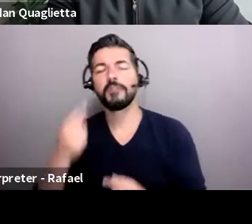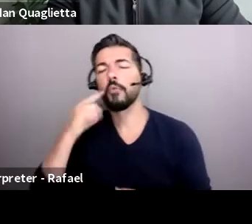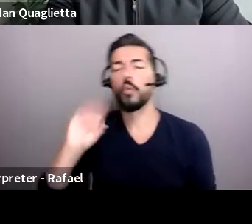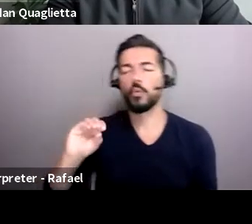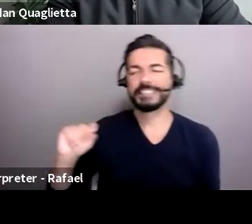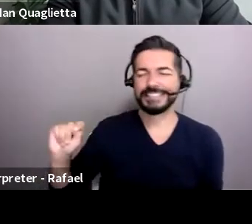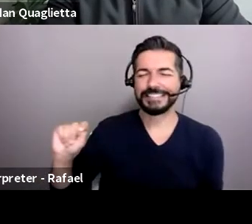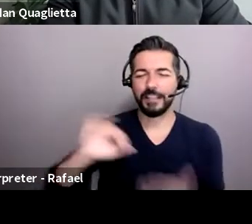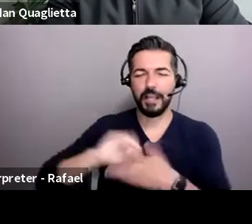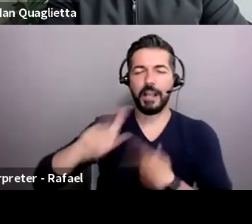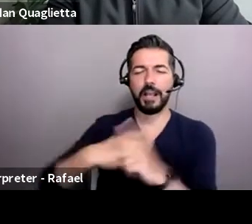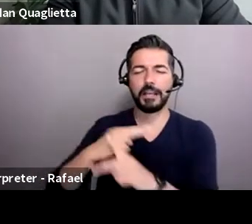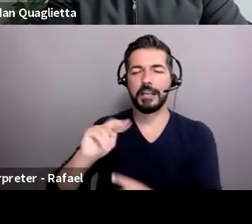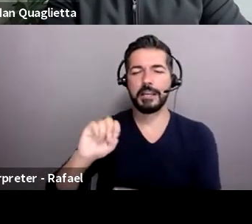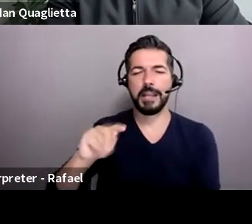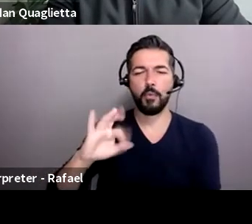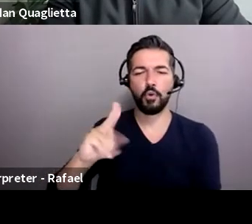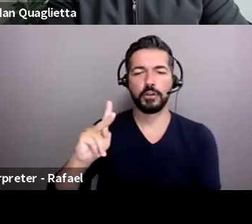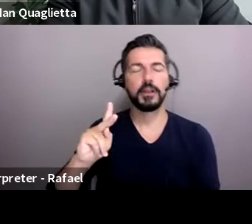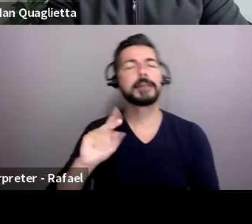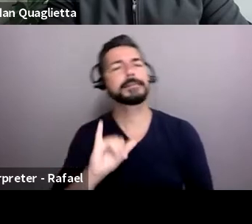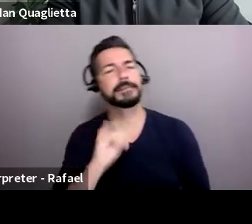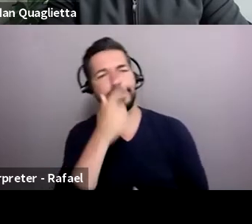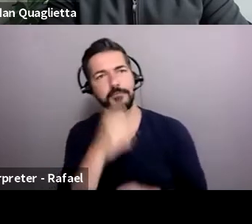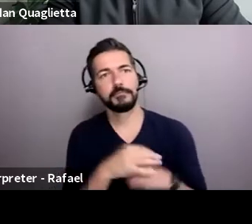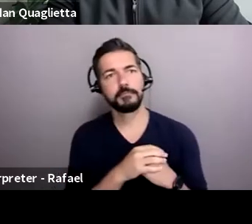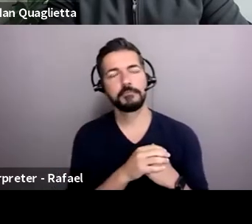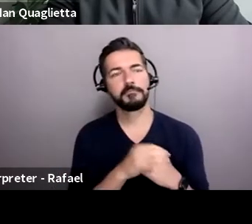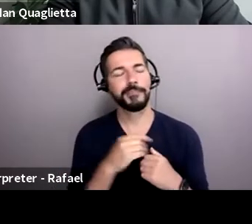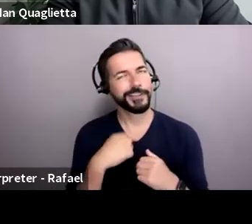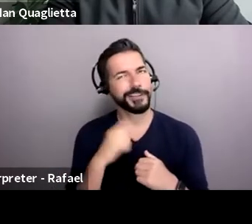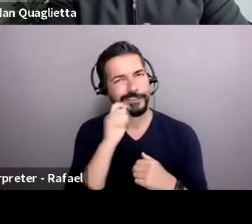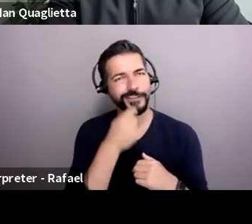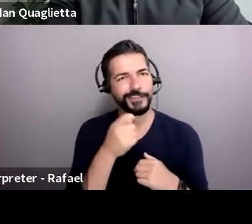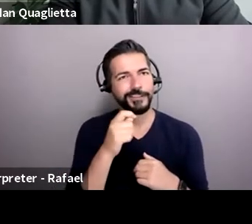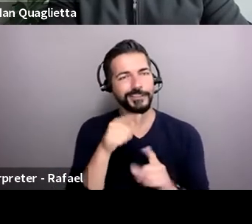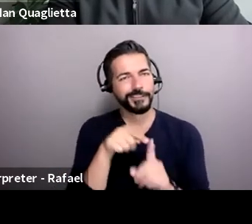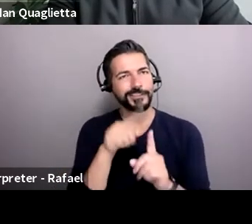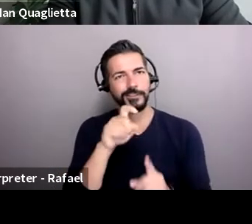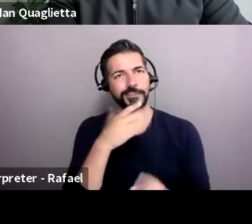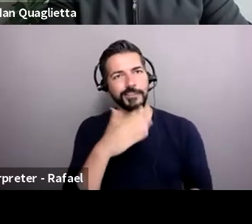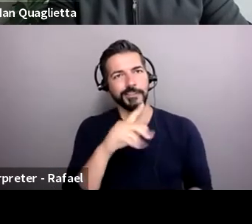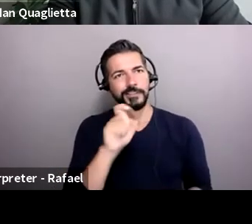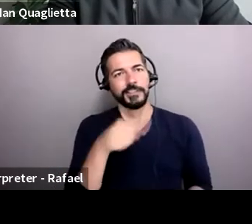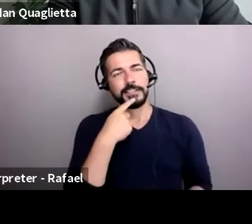Yeah, it's interesting. I think it's such a cool question because it feels like people